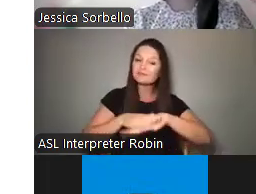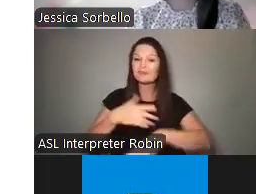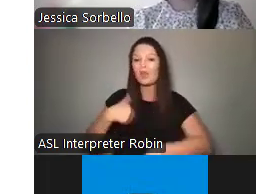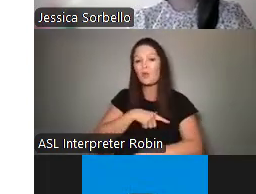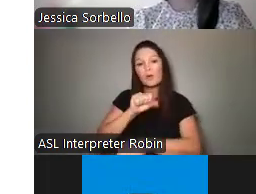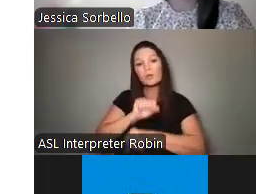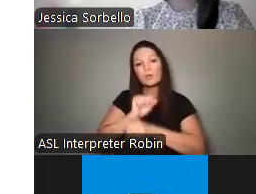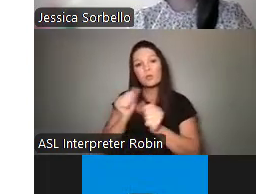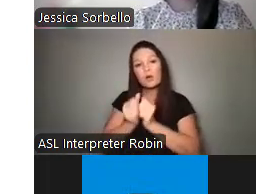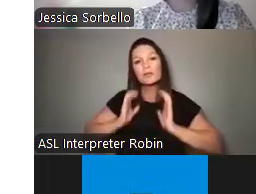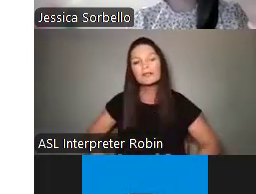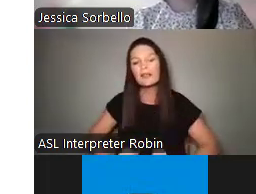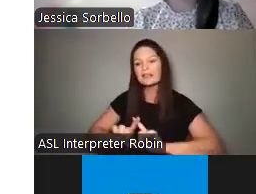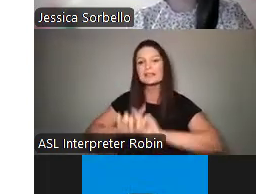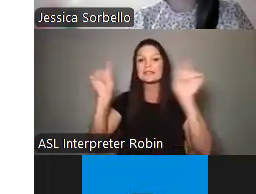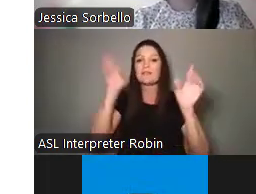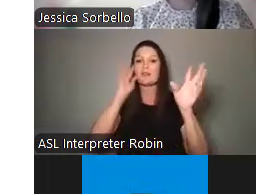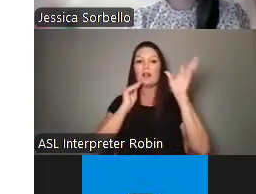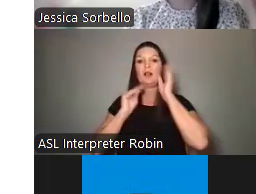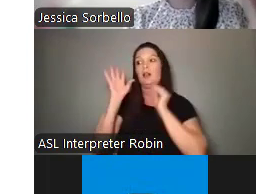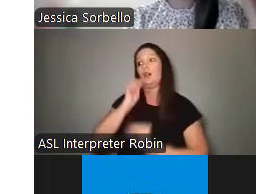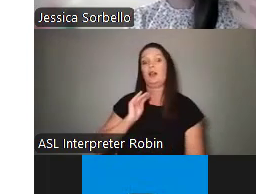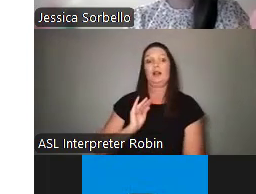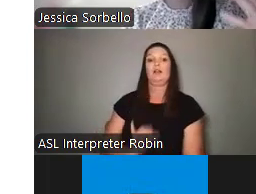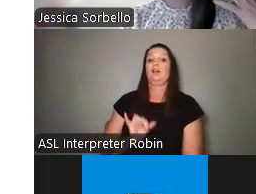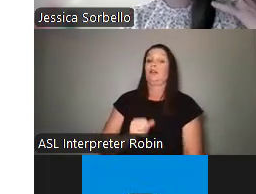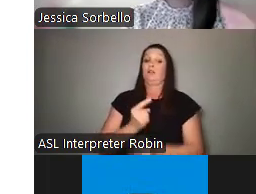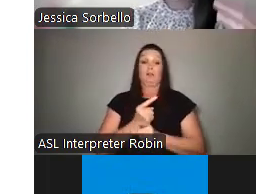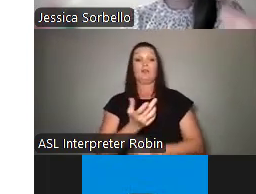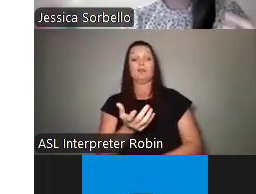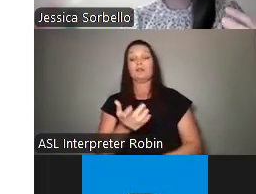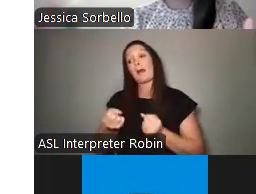of gotcha moment and understandably so. So